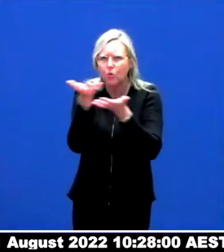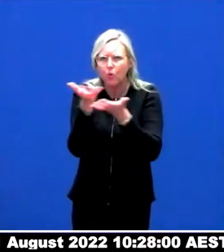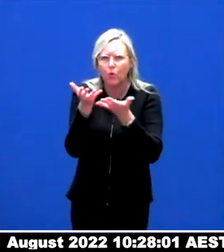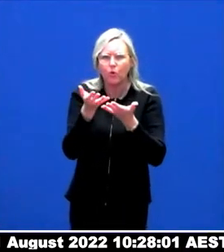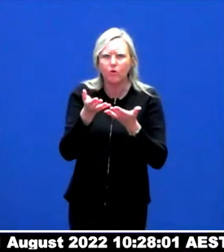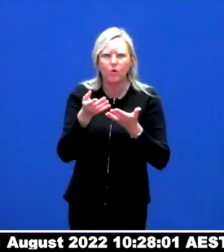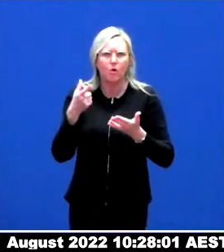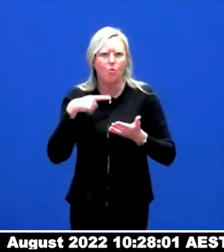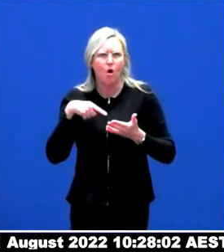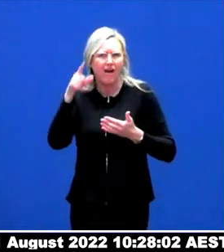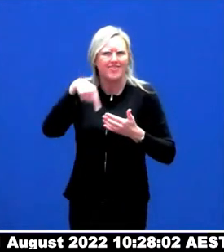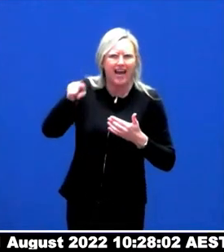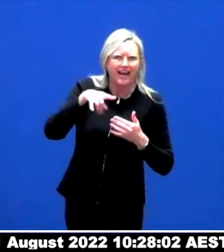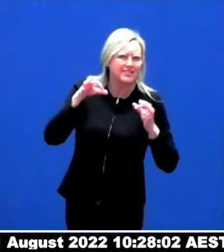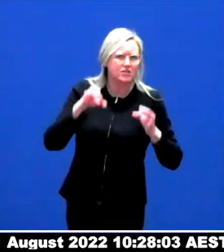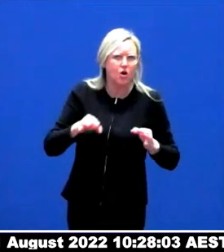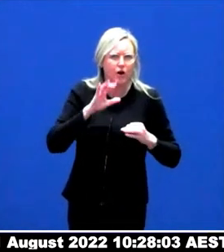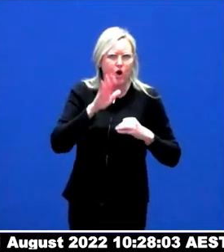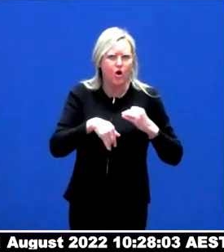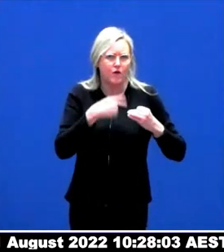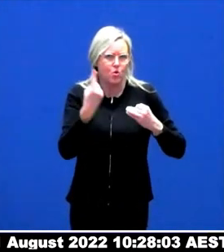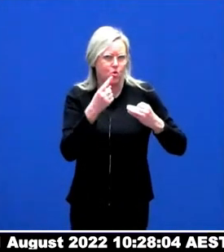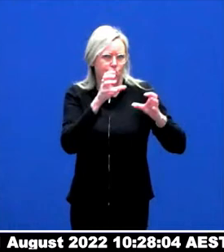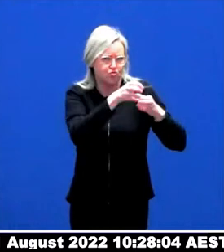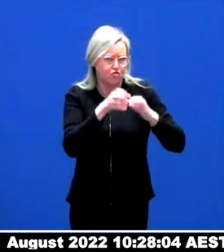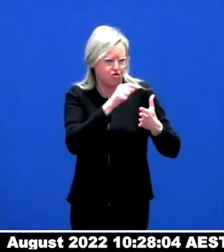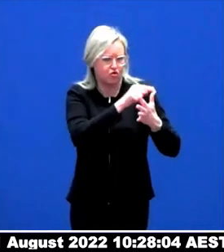made of particular groups being put in this priority cohort.